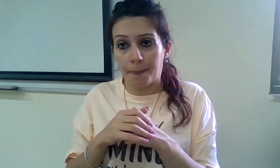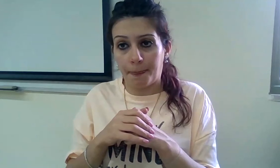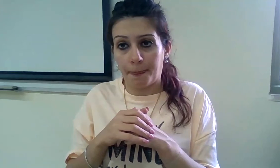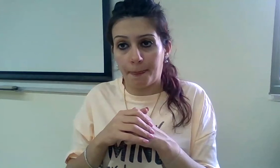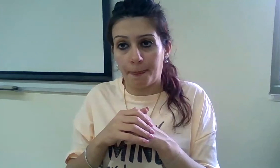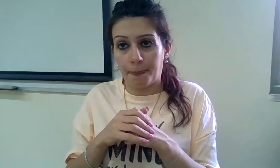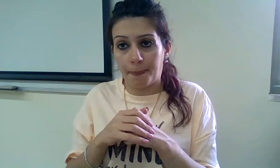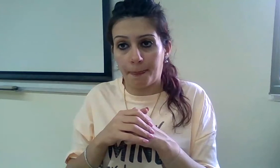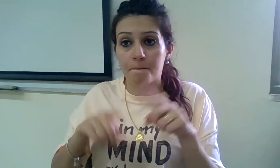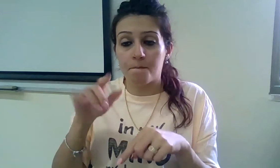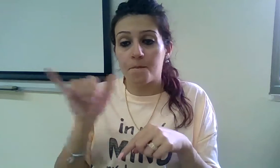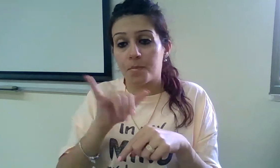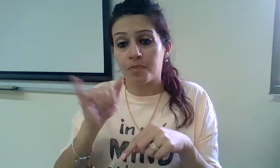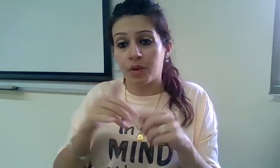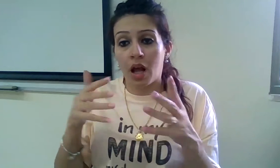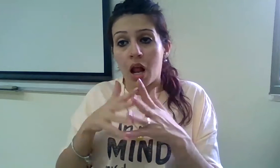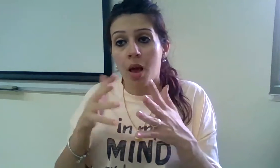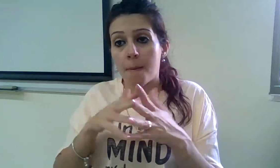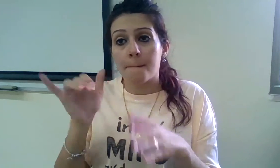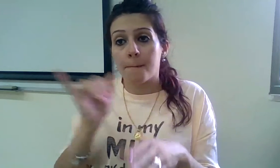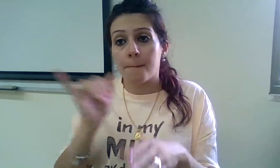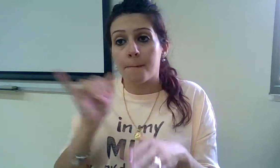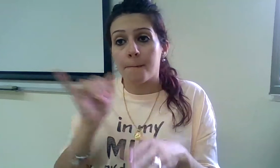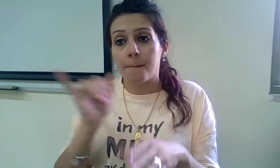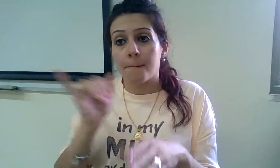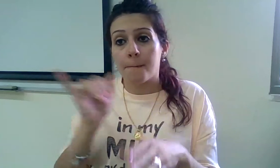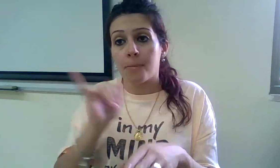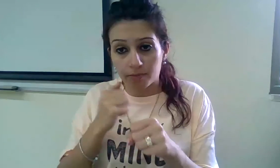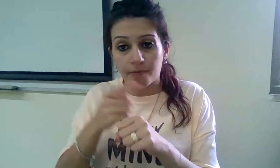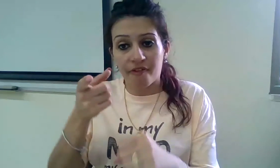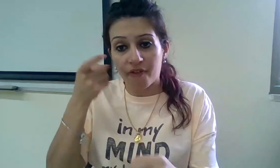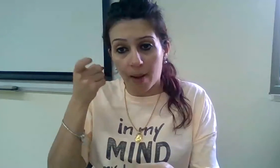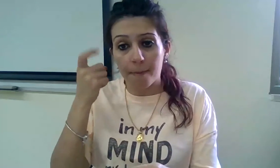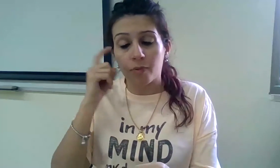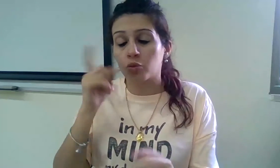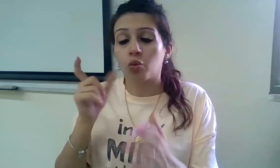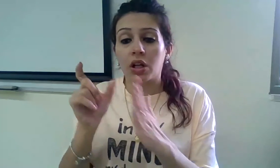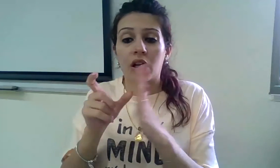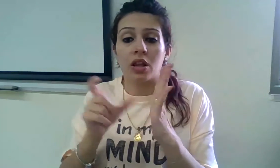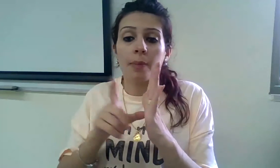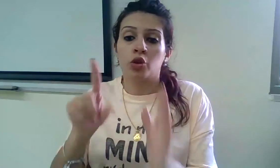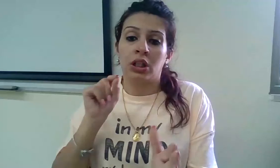of learning outcome, and probably they are inhibited to